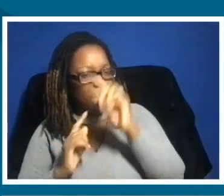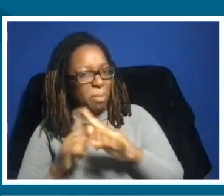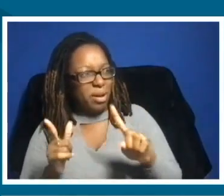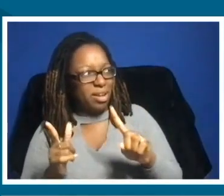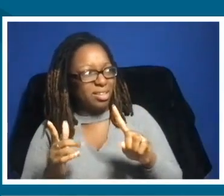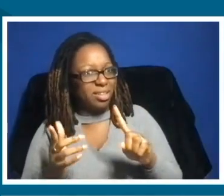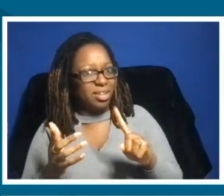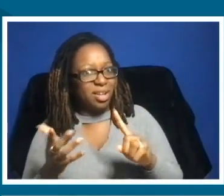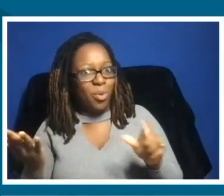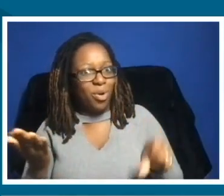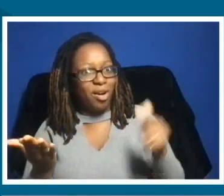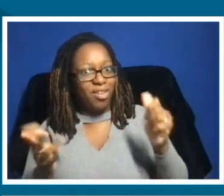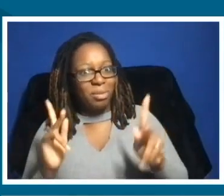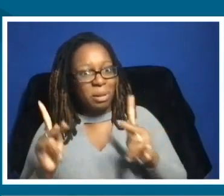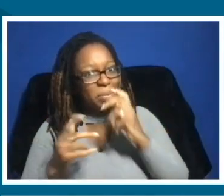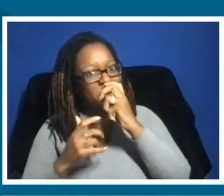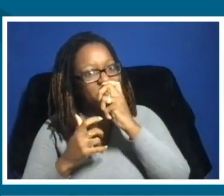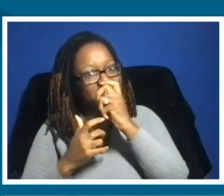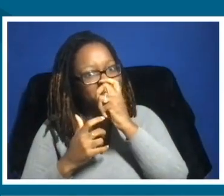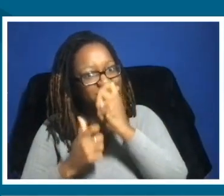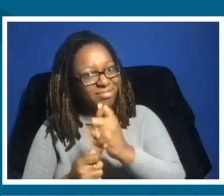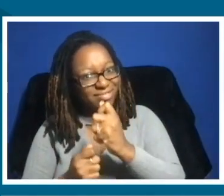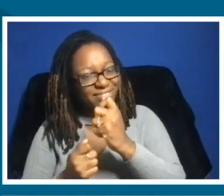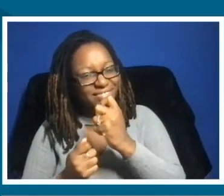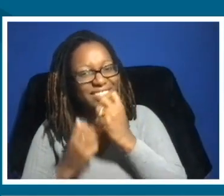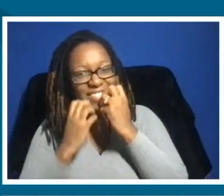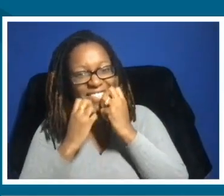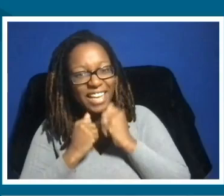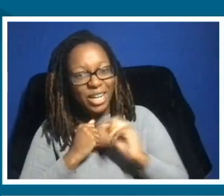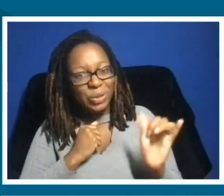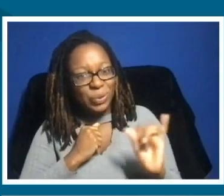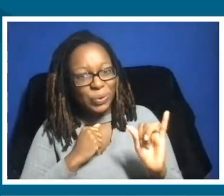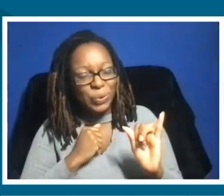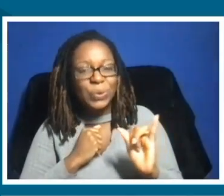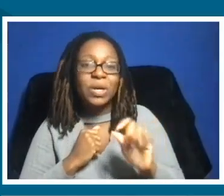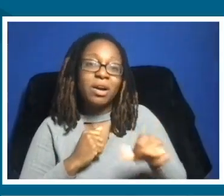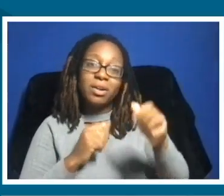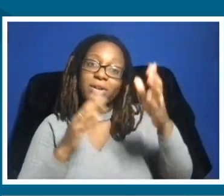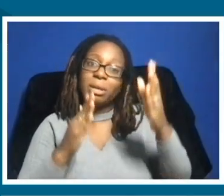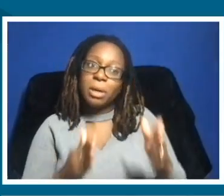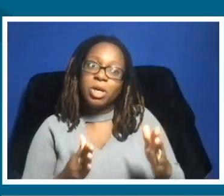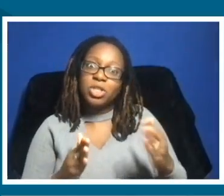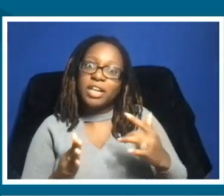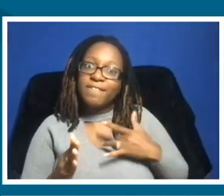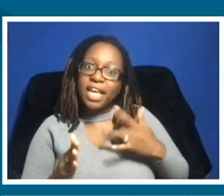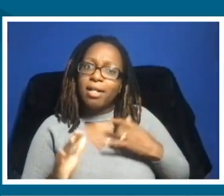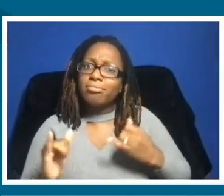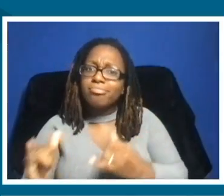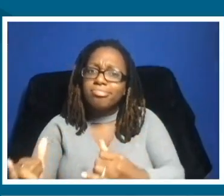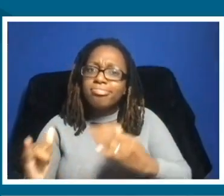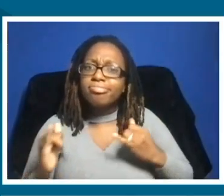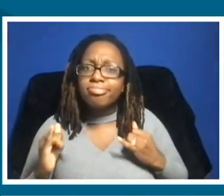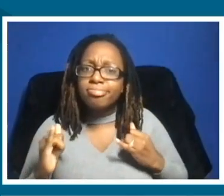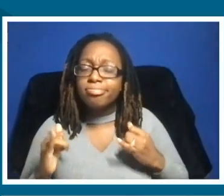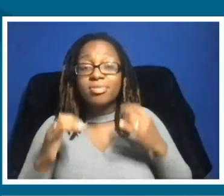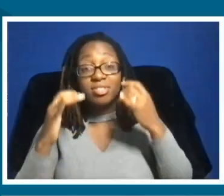that that like you've created something that connects with another person and